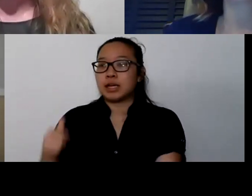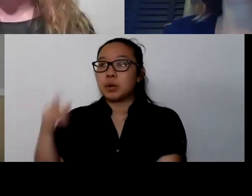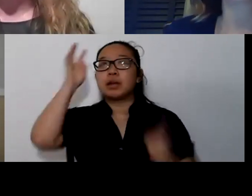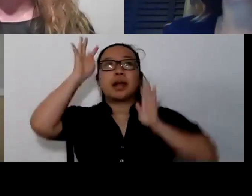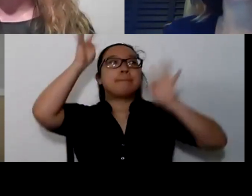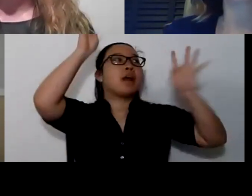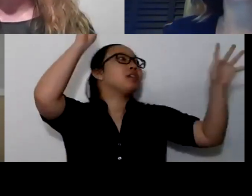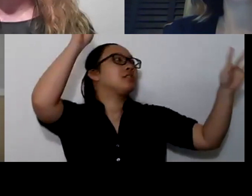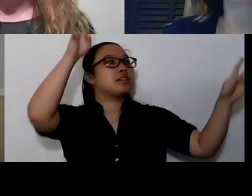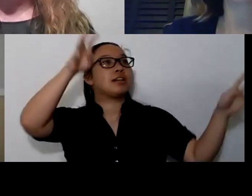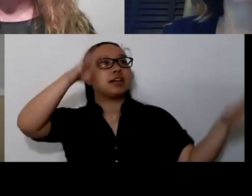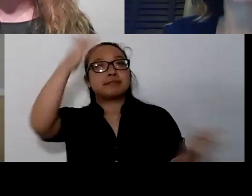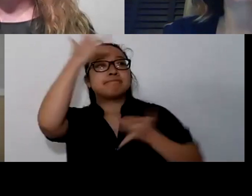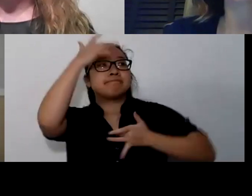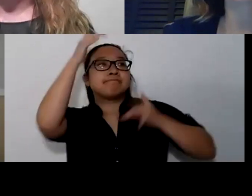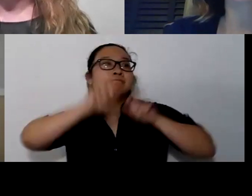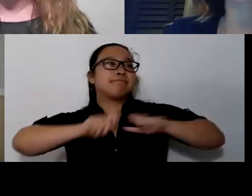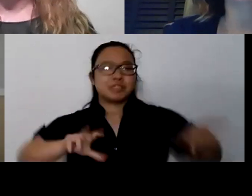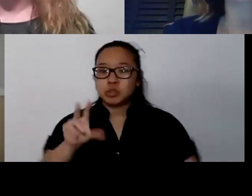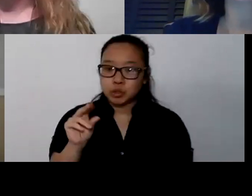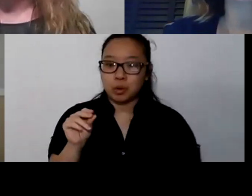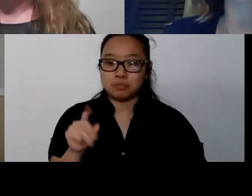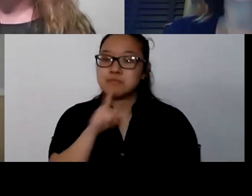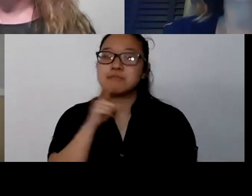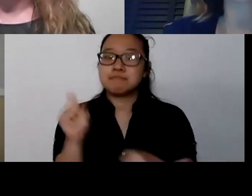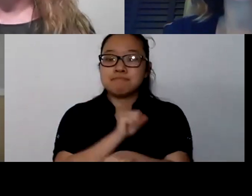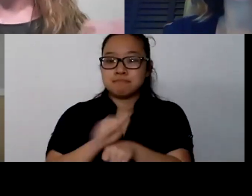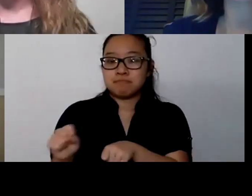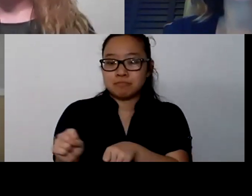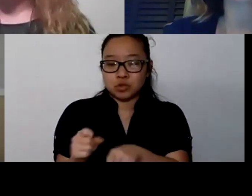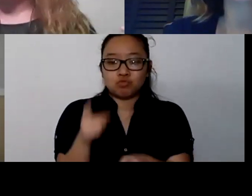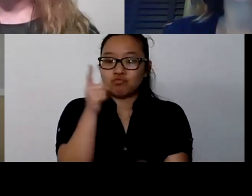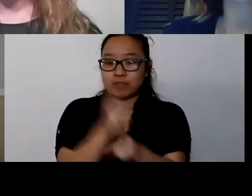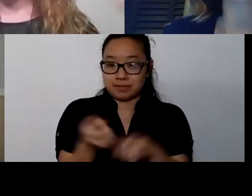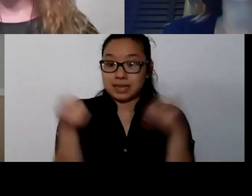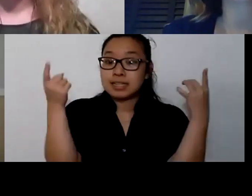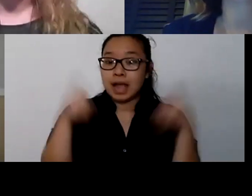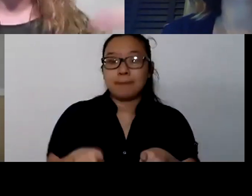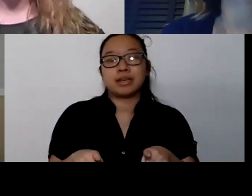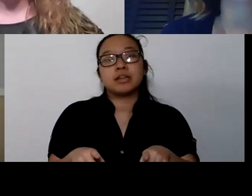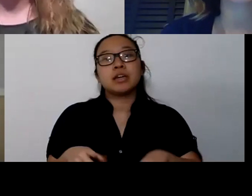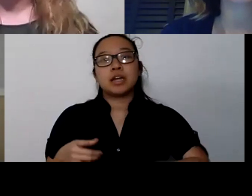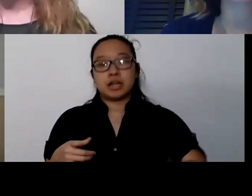And as we're exposed to that, it's chronic, right? It's never ending. We're seeing it.